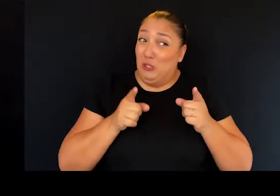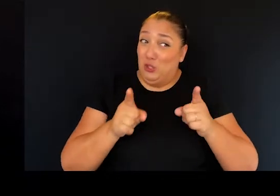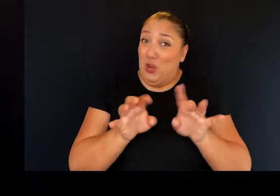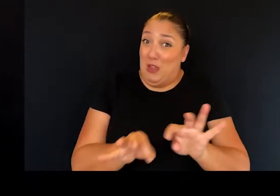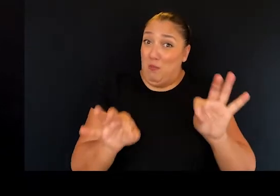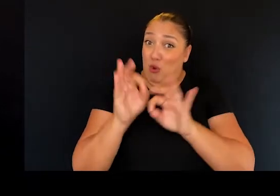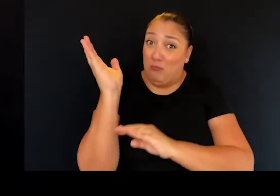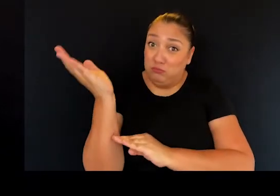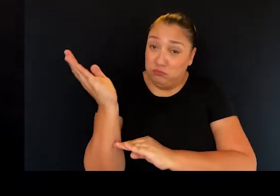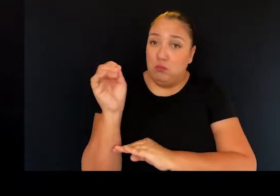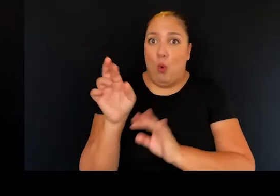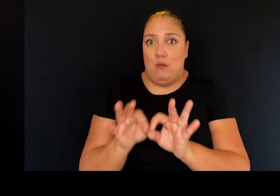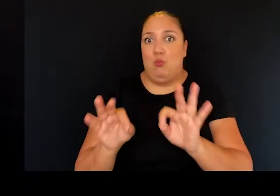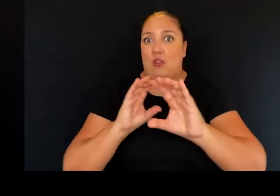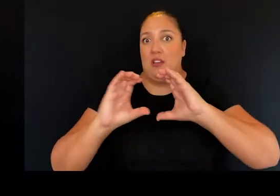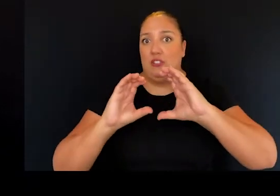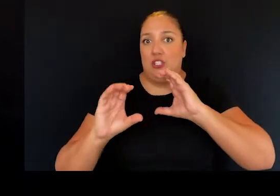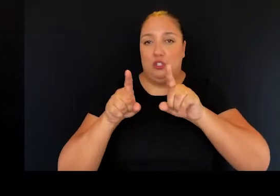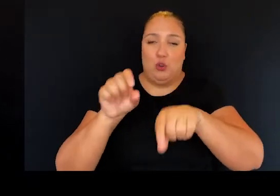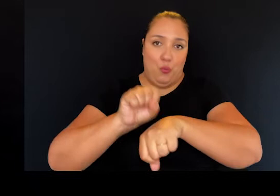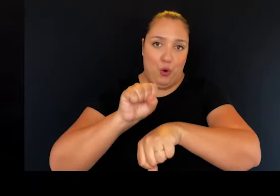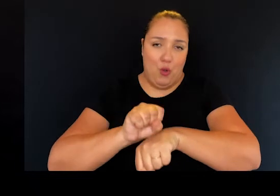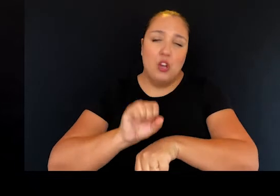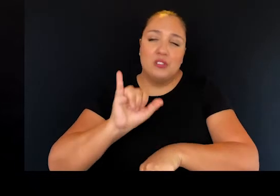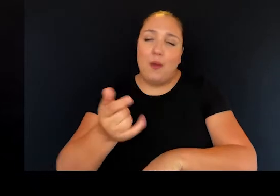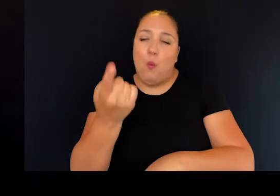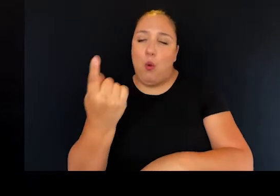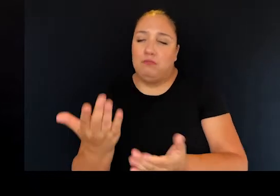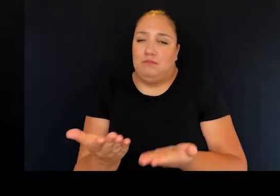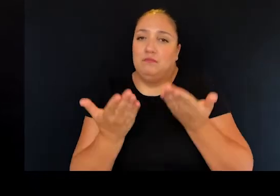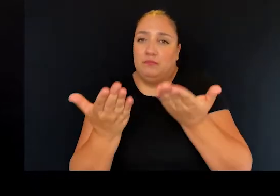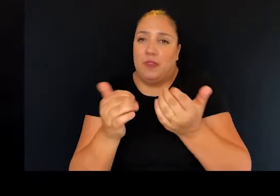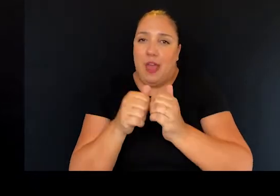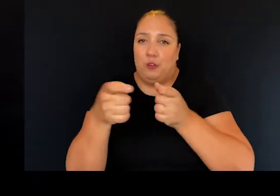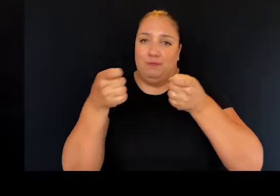So that's just a suggestion as to how to handle it and I think in a couple different types of situations.